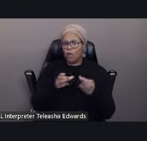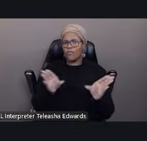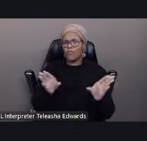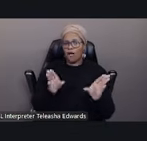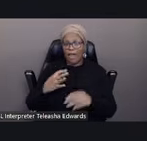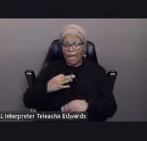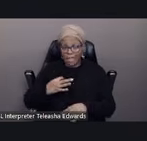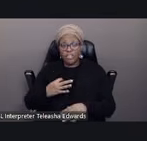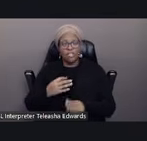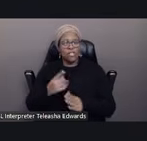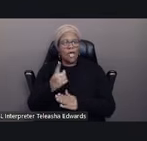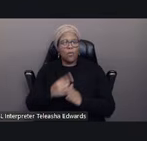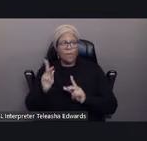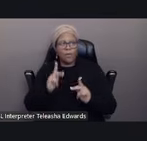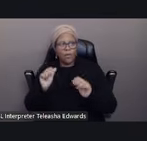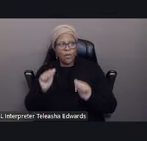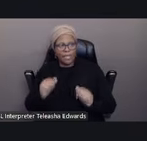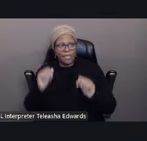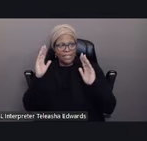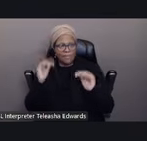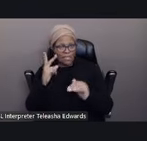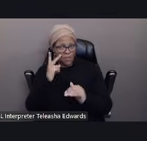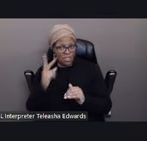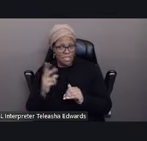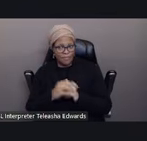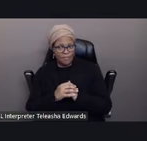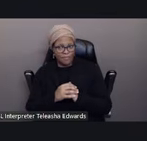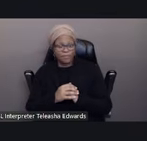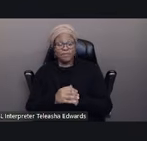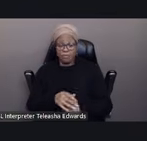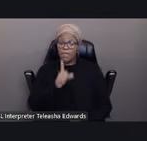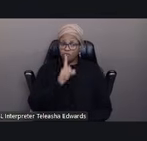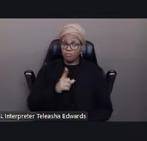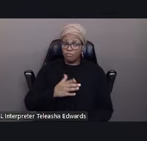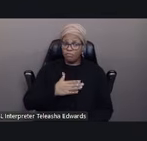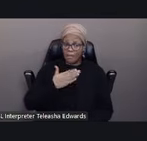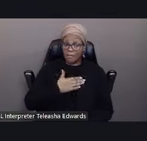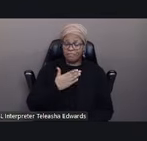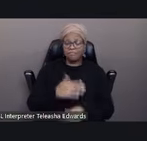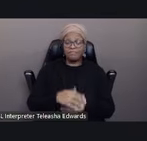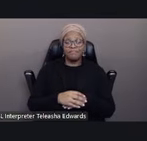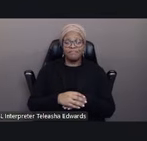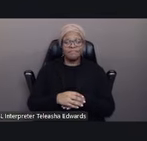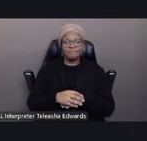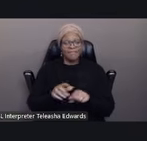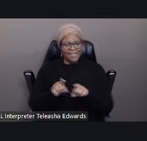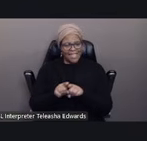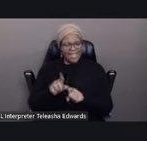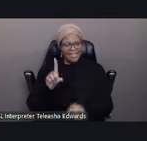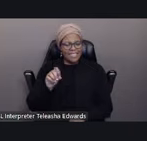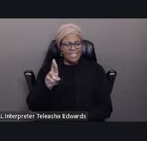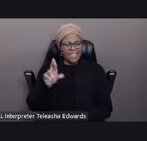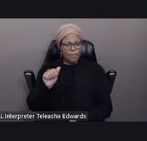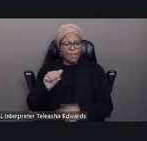can expect to see from that. Sure, happy to. Um, as ever mentioned, we have about 26 indicators